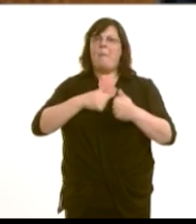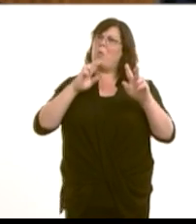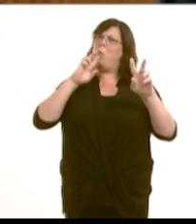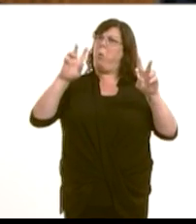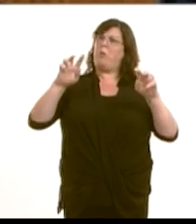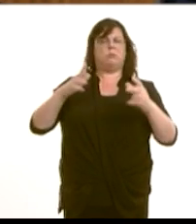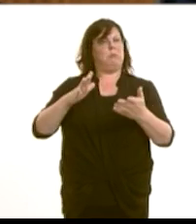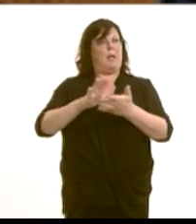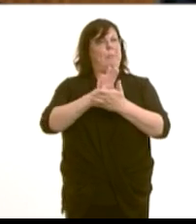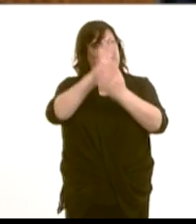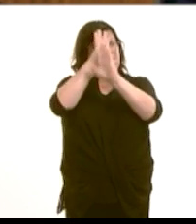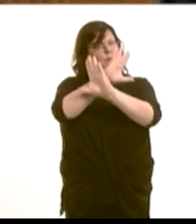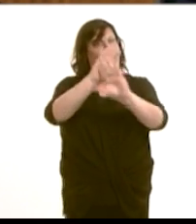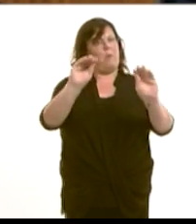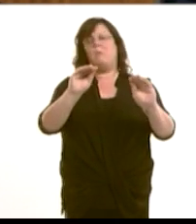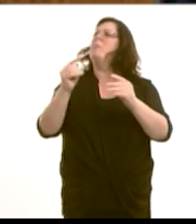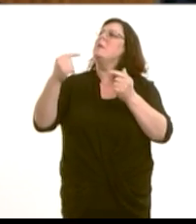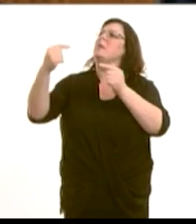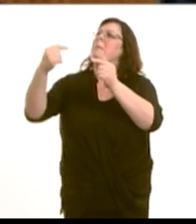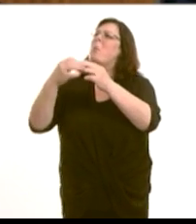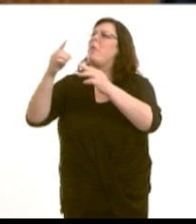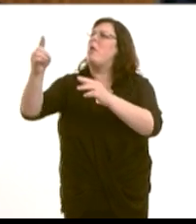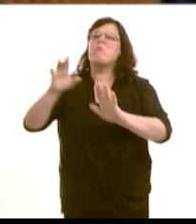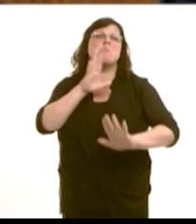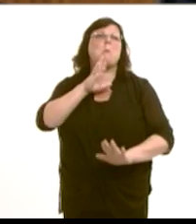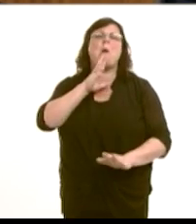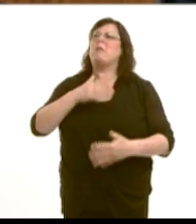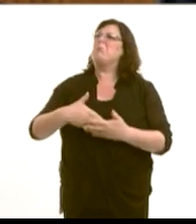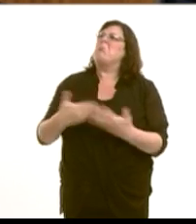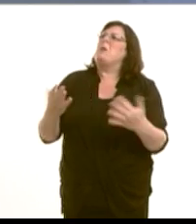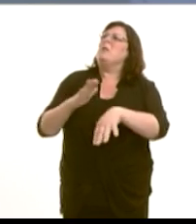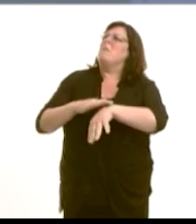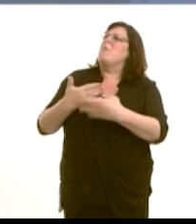Iím quite happy to debate with you any time, any place, First Minister, on the benefits